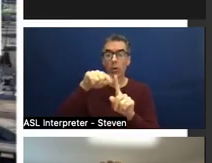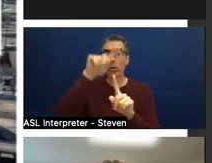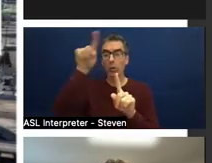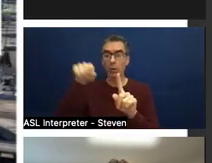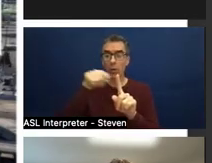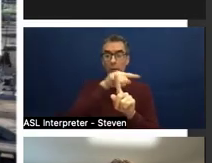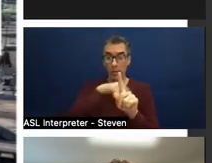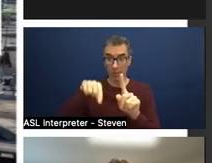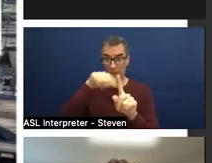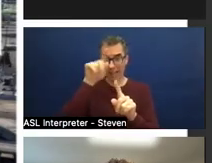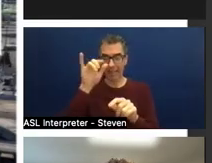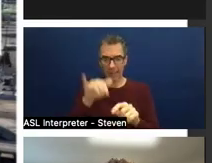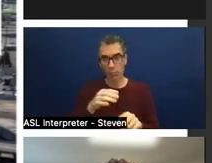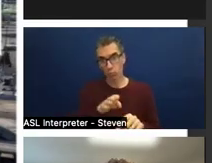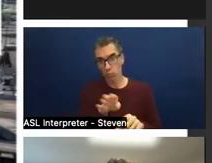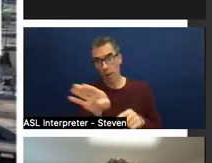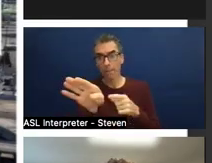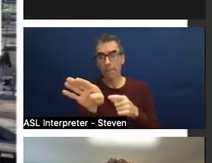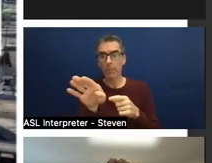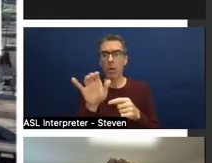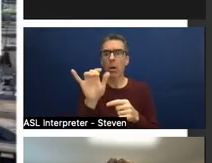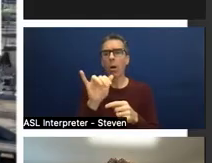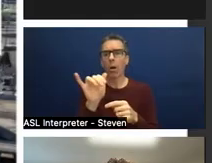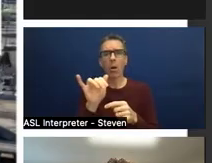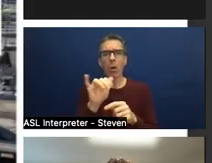with the ongoing reconnecting communities project